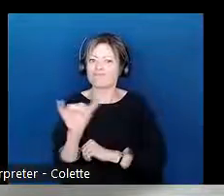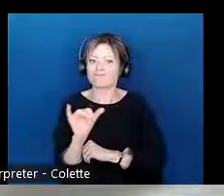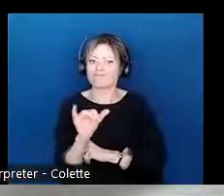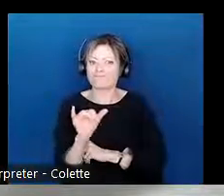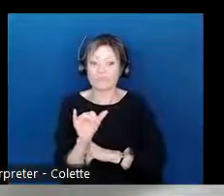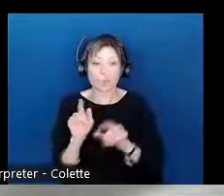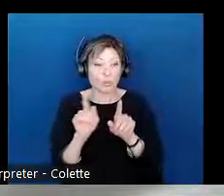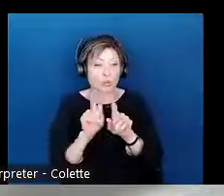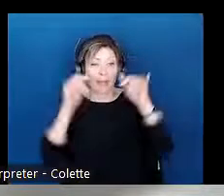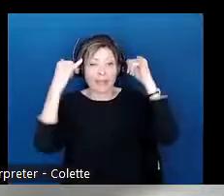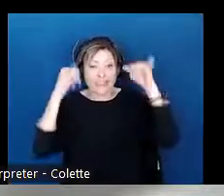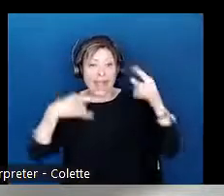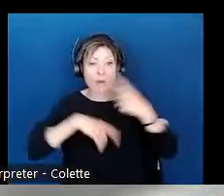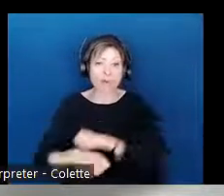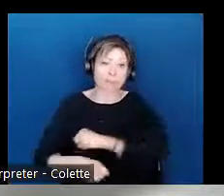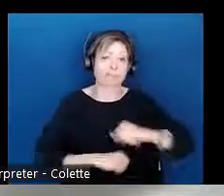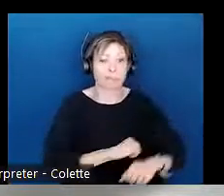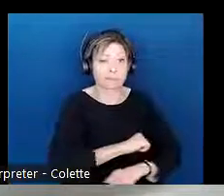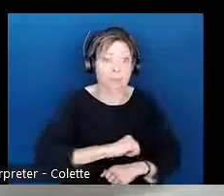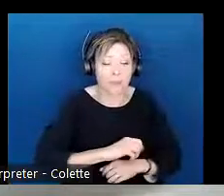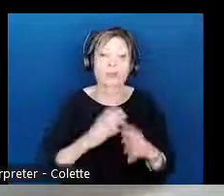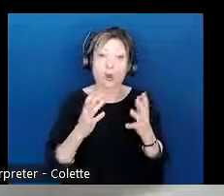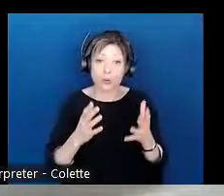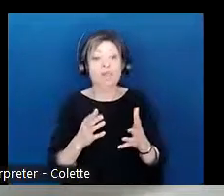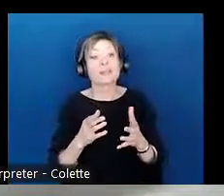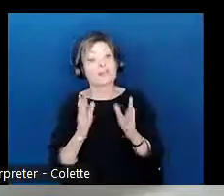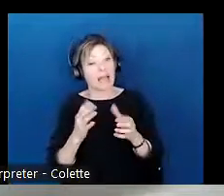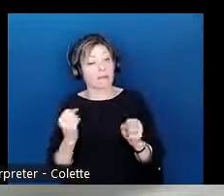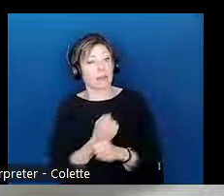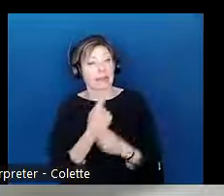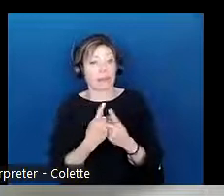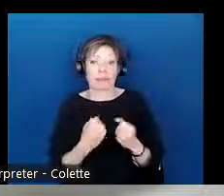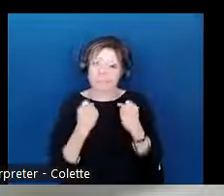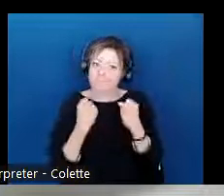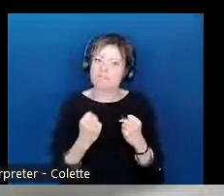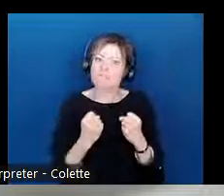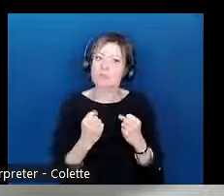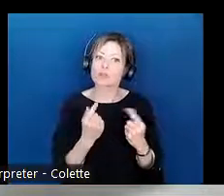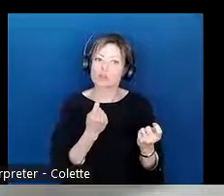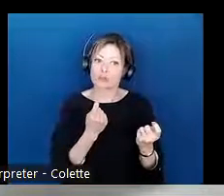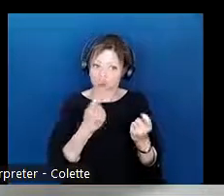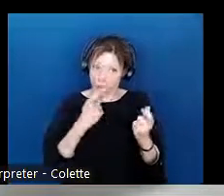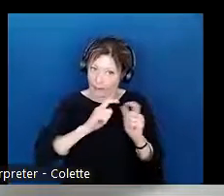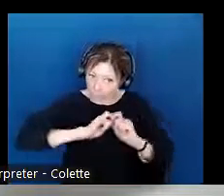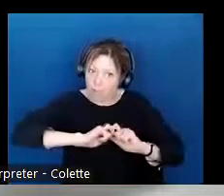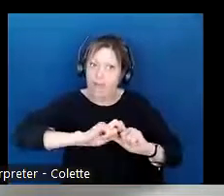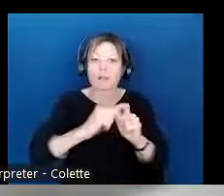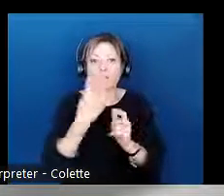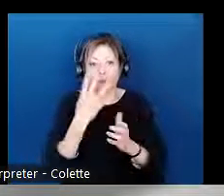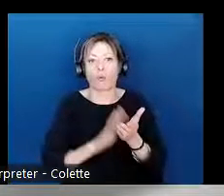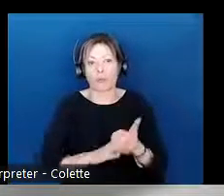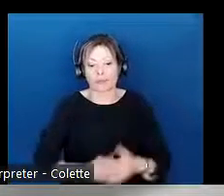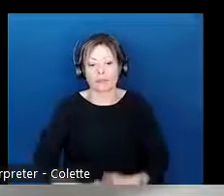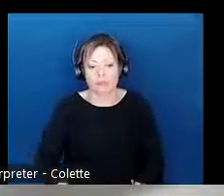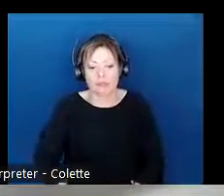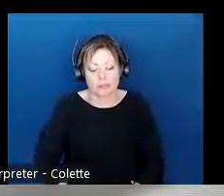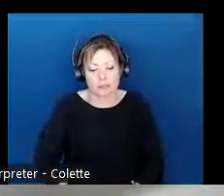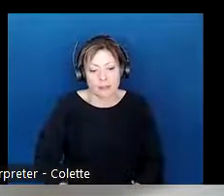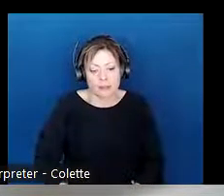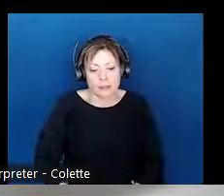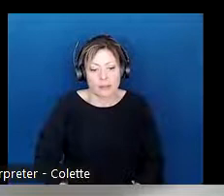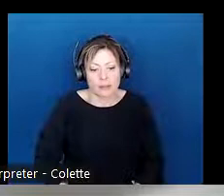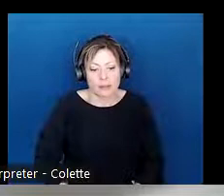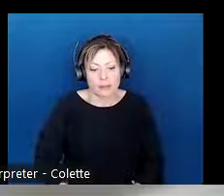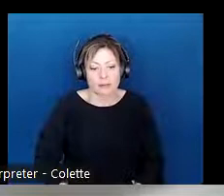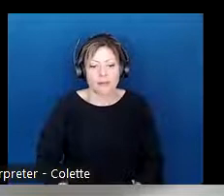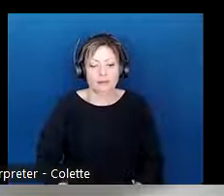cattle on site so are they making something that's robust enough to last for four months. Christa I